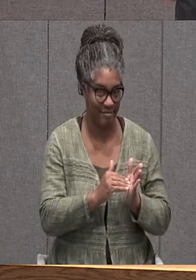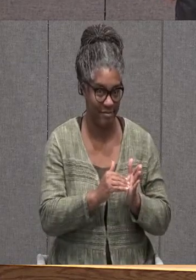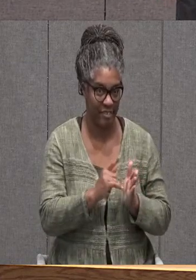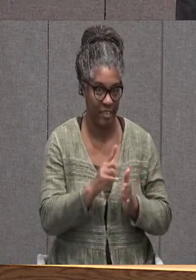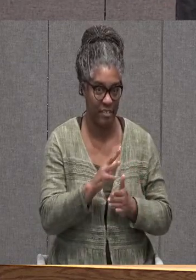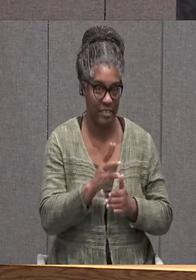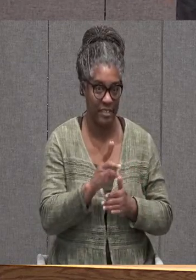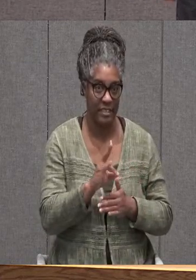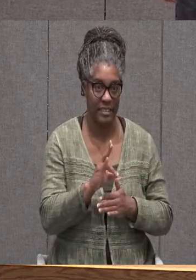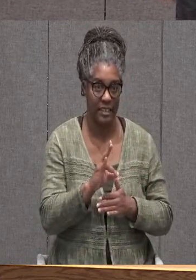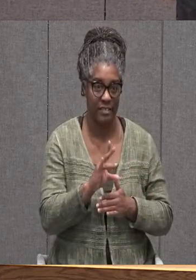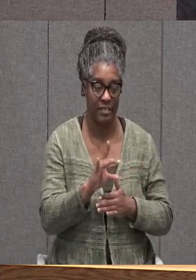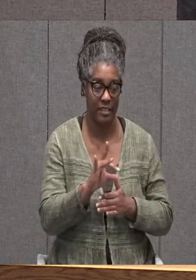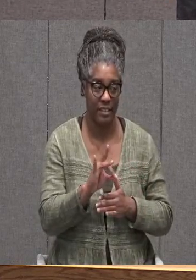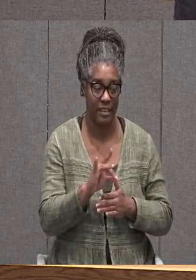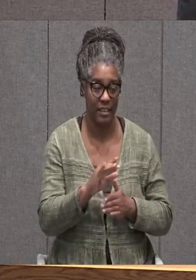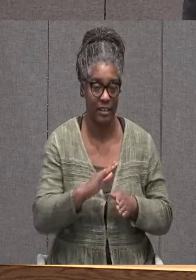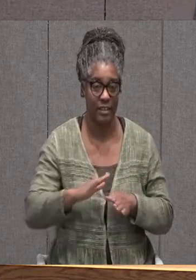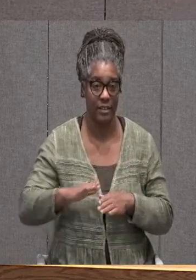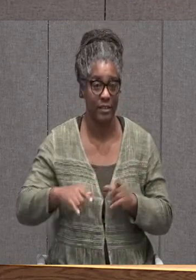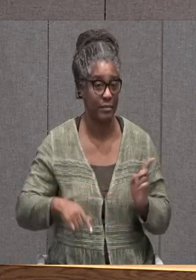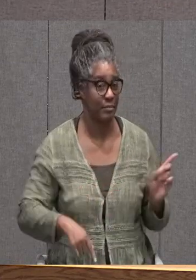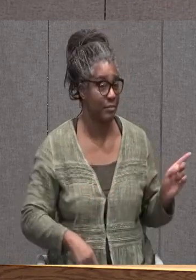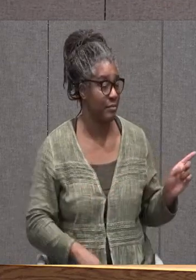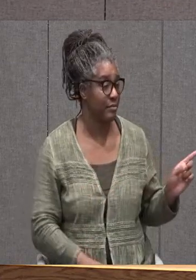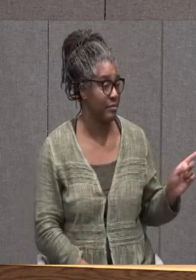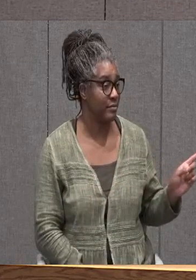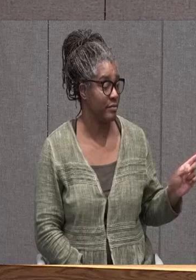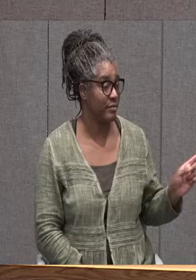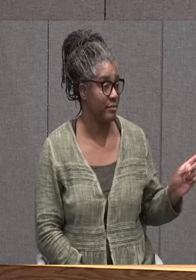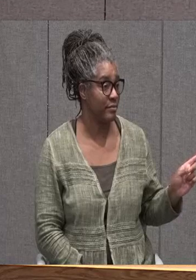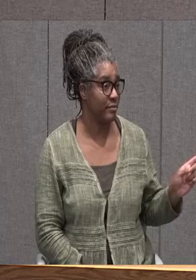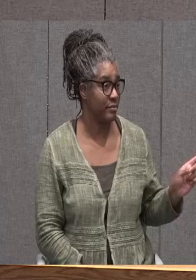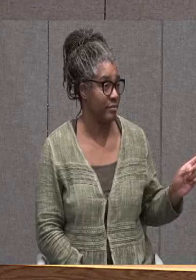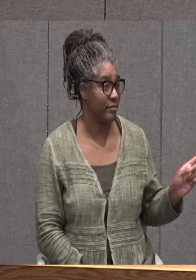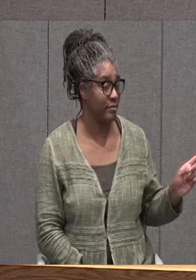Five, six, to the right, one, two, three,